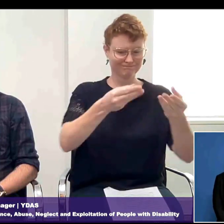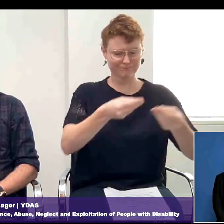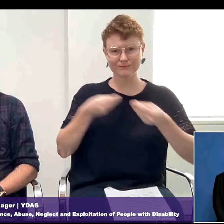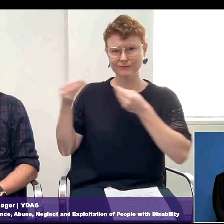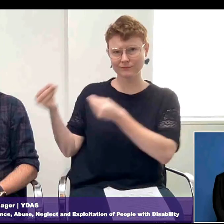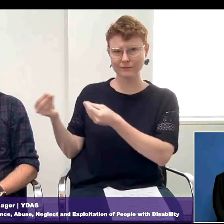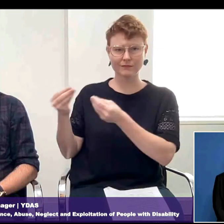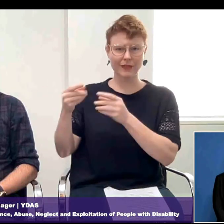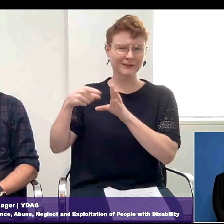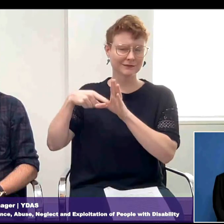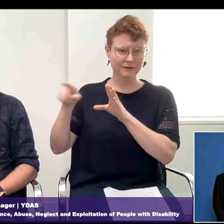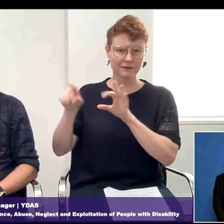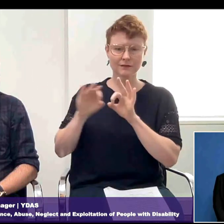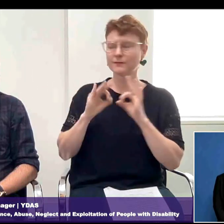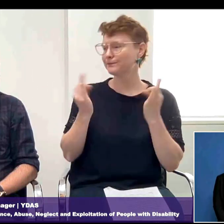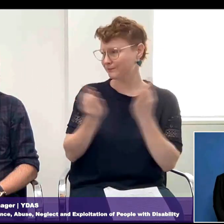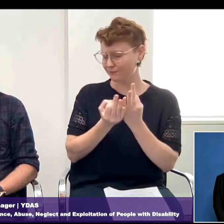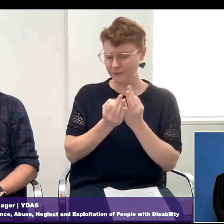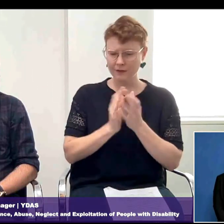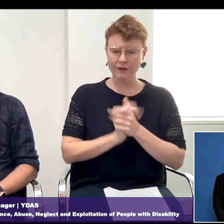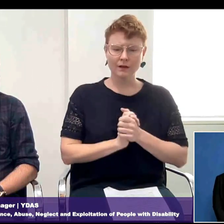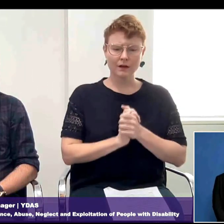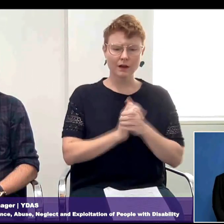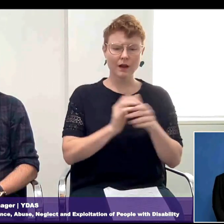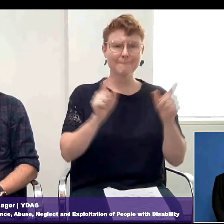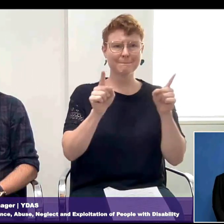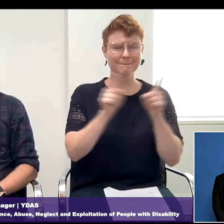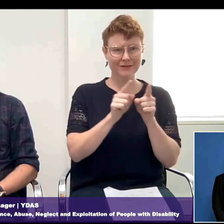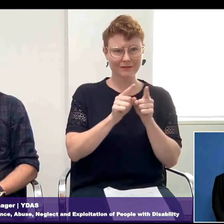people, gathering their experiences that we were able to provide to external